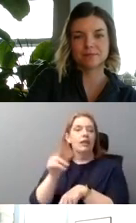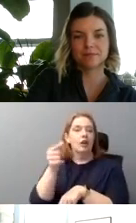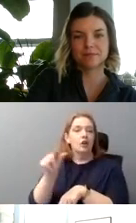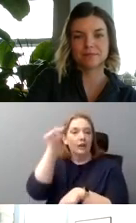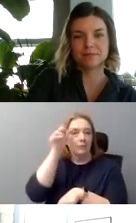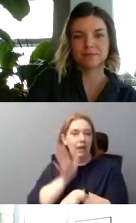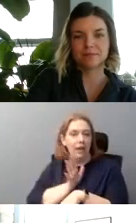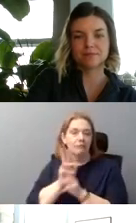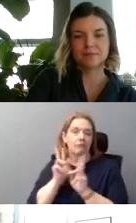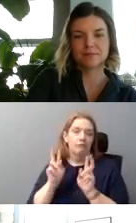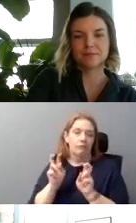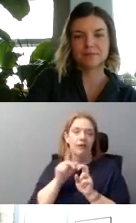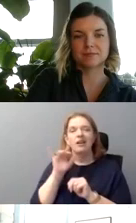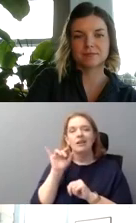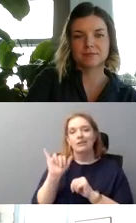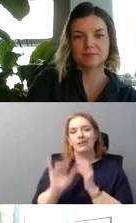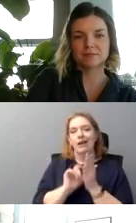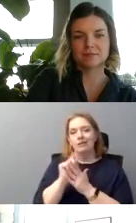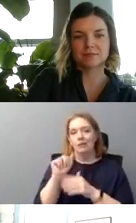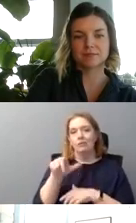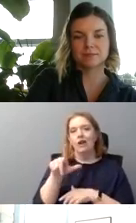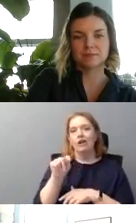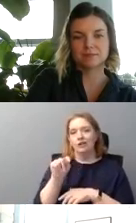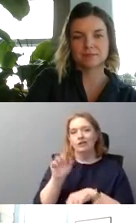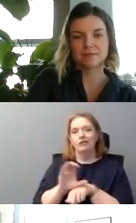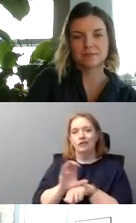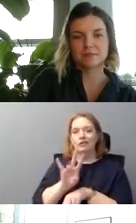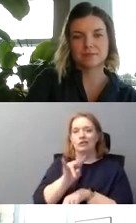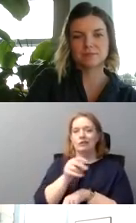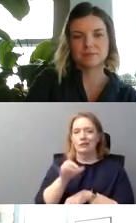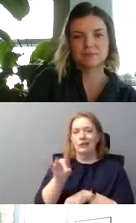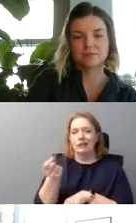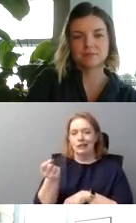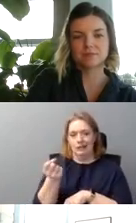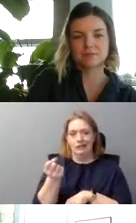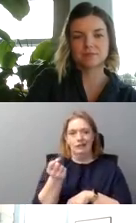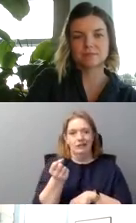church that was in San Francisco in the 70s and 80s, and in order to gain admission to this church